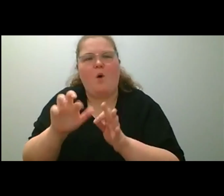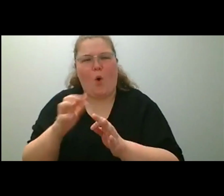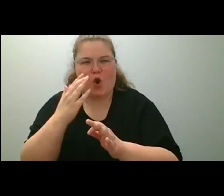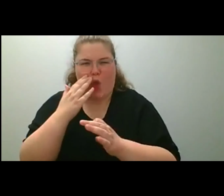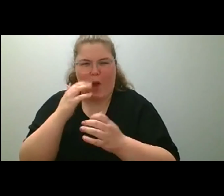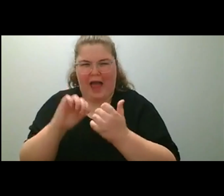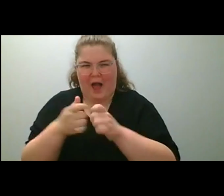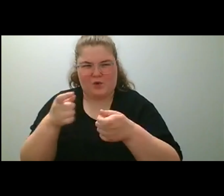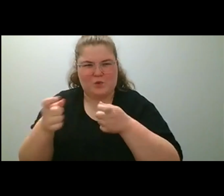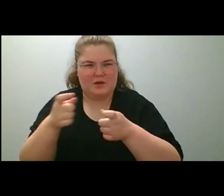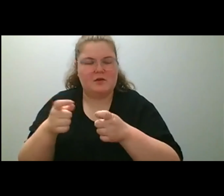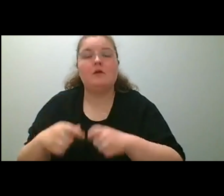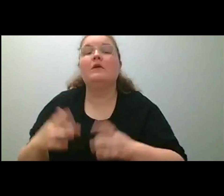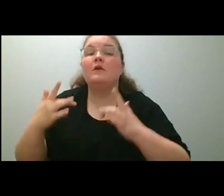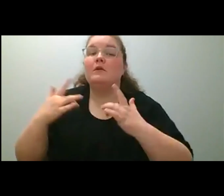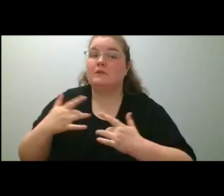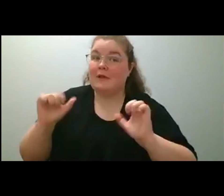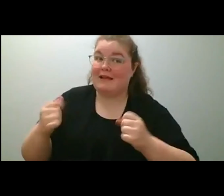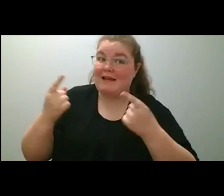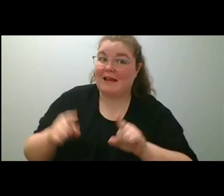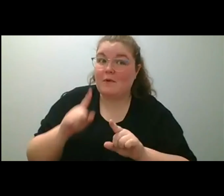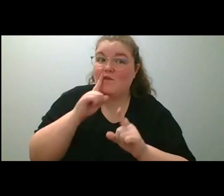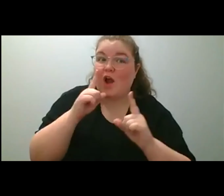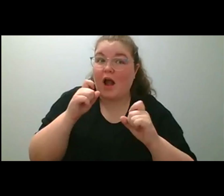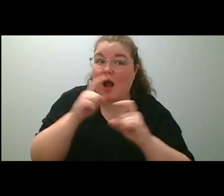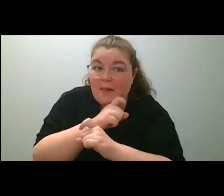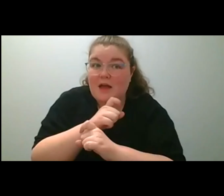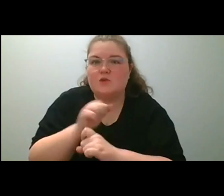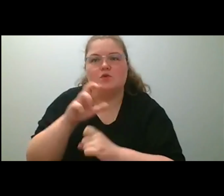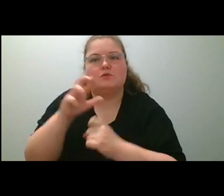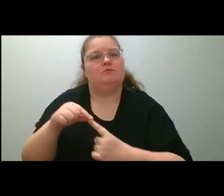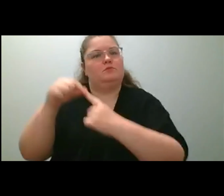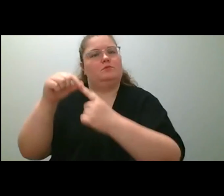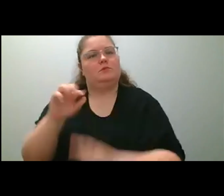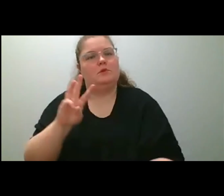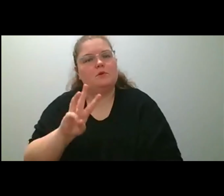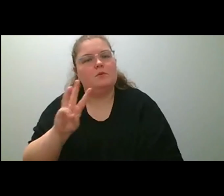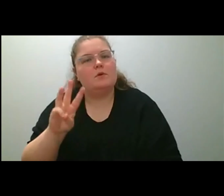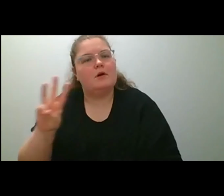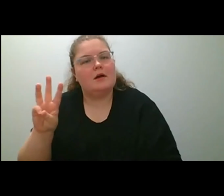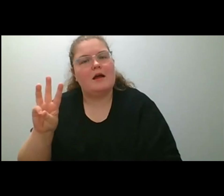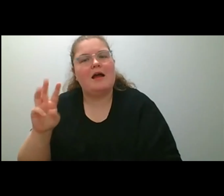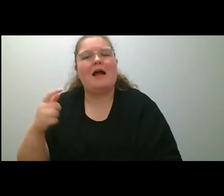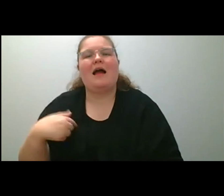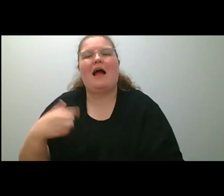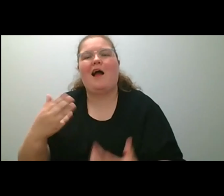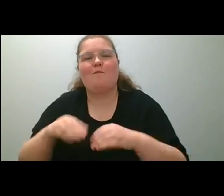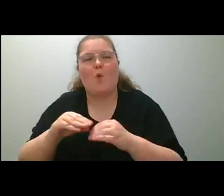Cause oftentimes with, especially with complex or custom built websites, there can be a little bit more of a learning curve.